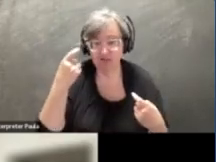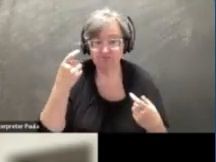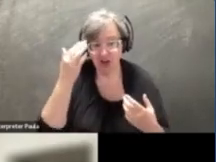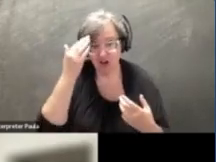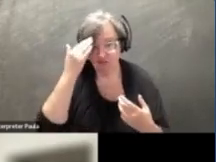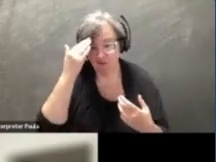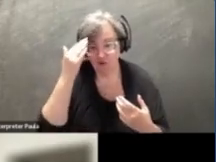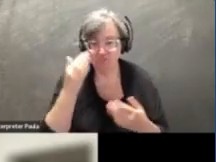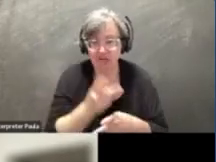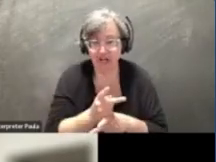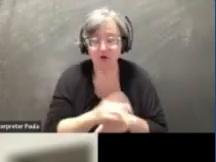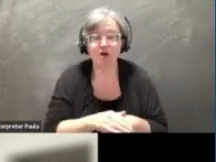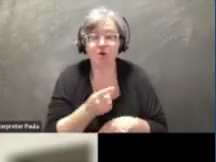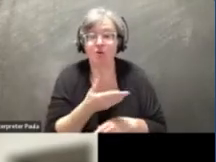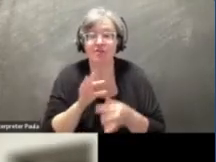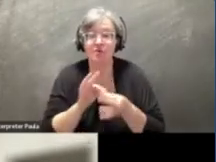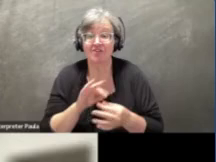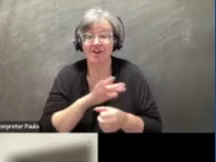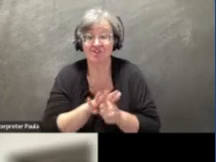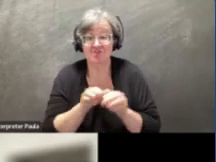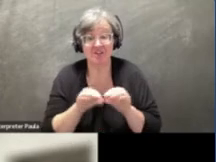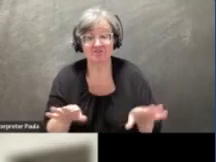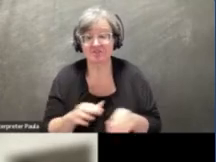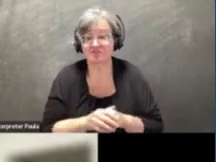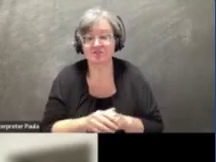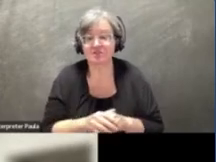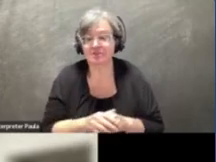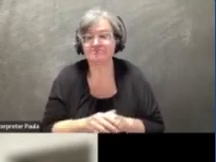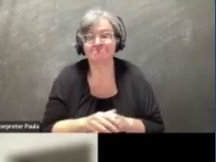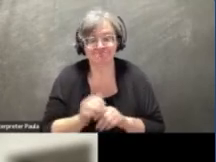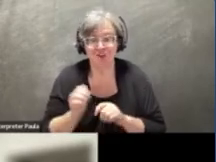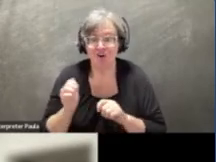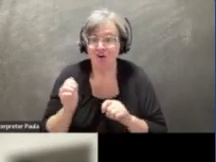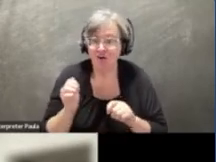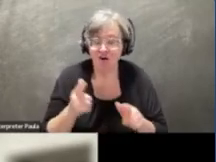things about the pandemic, it didn't miss anybody. We were all impacted by it, so we've all had